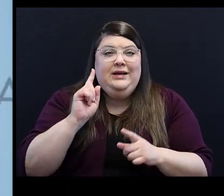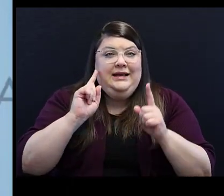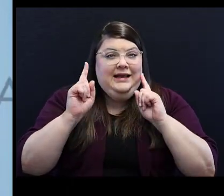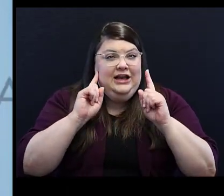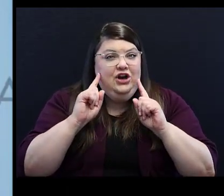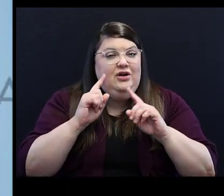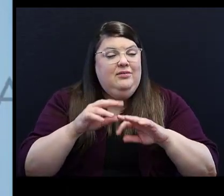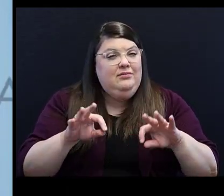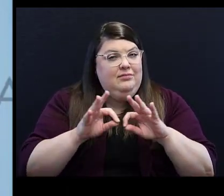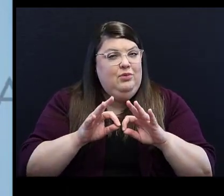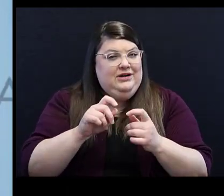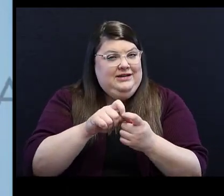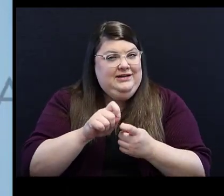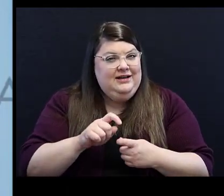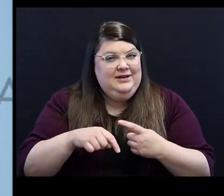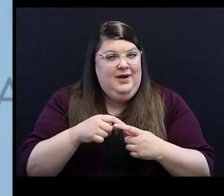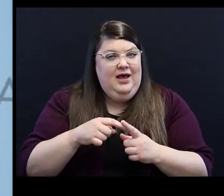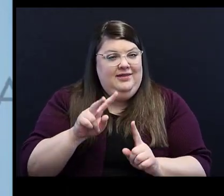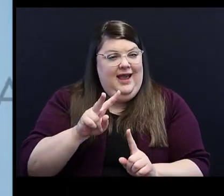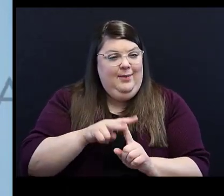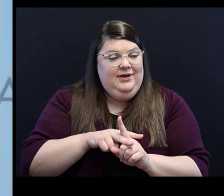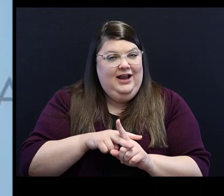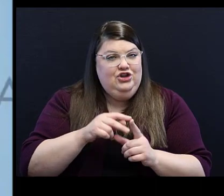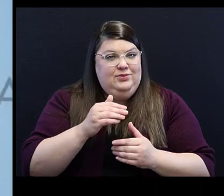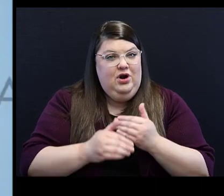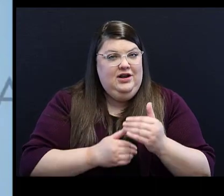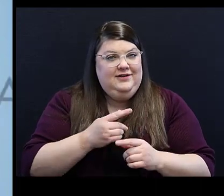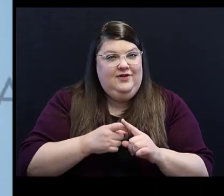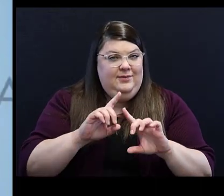process from Department of Education staff.